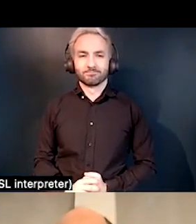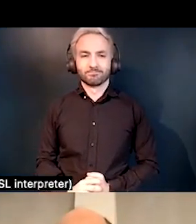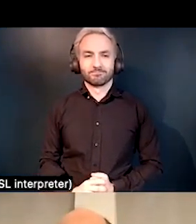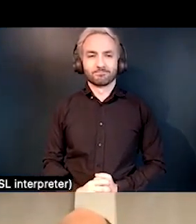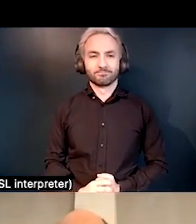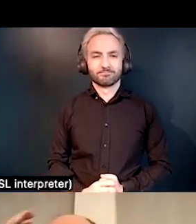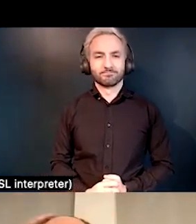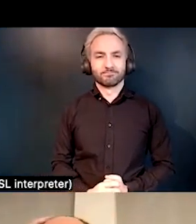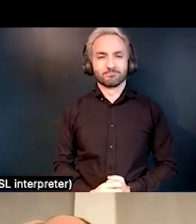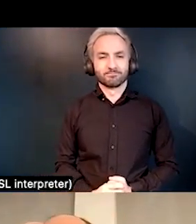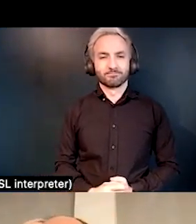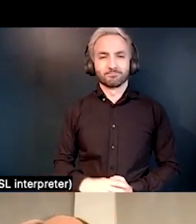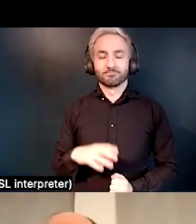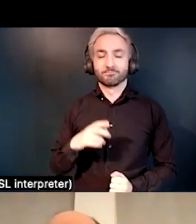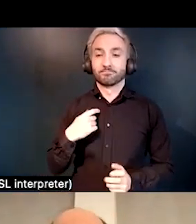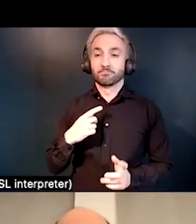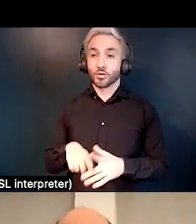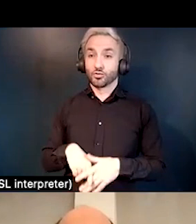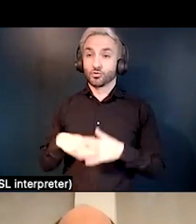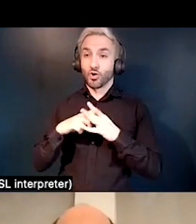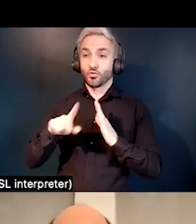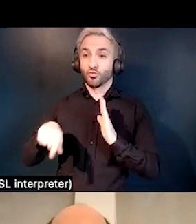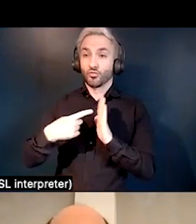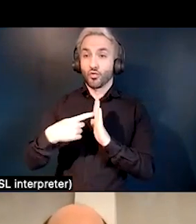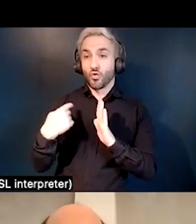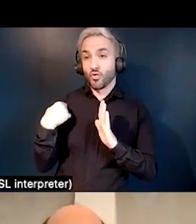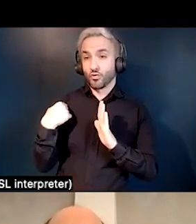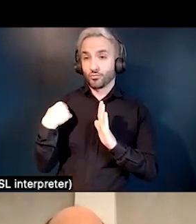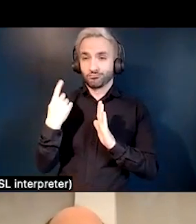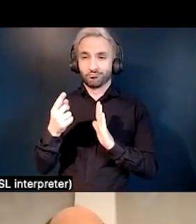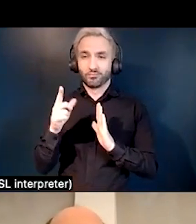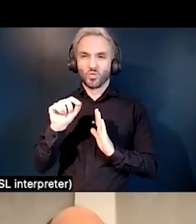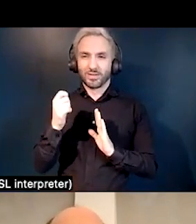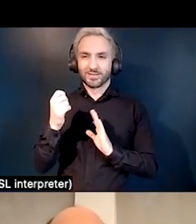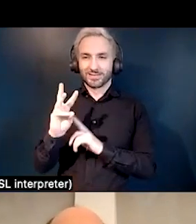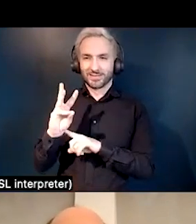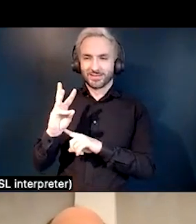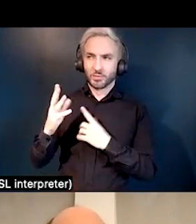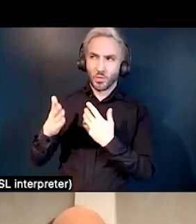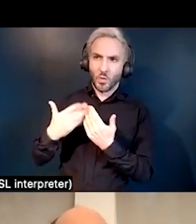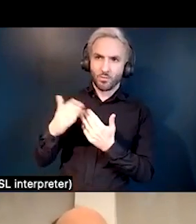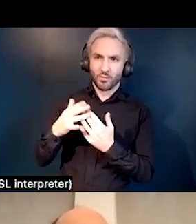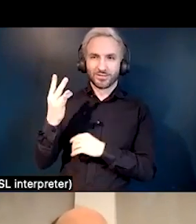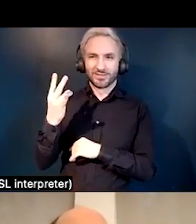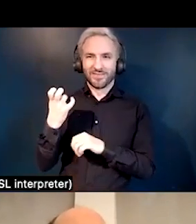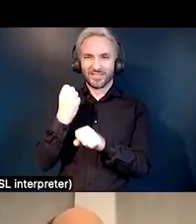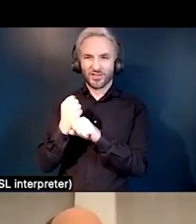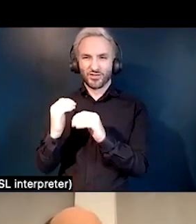in 2016. So I'm a little bit more than seven years into it. And three things seemed really evident,